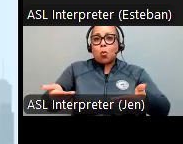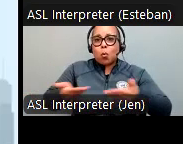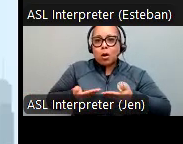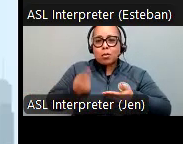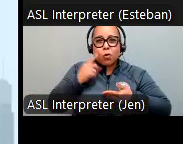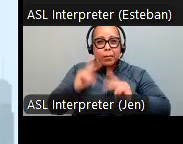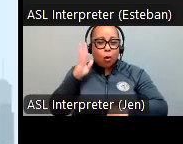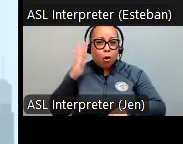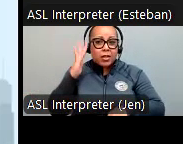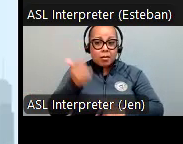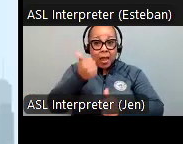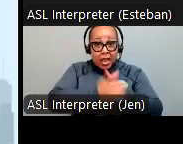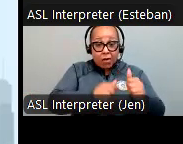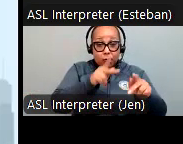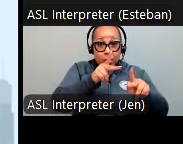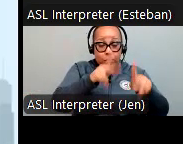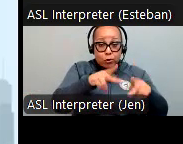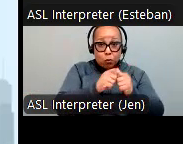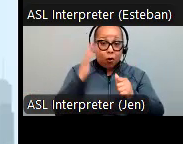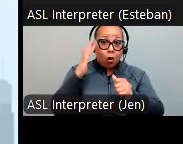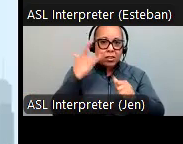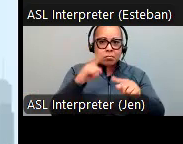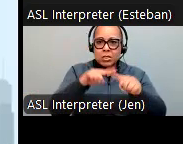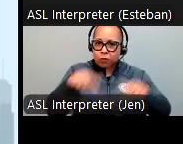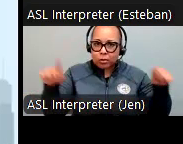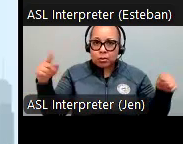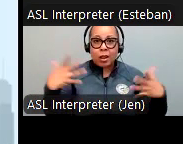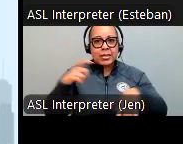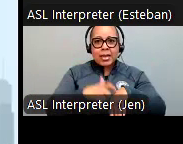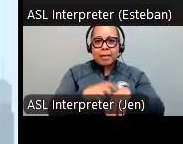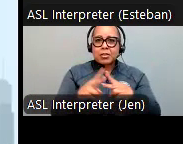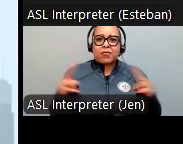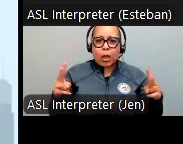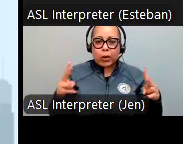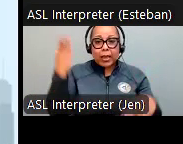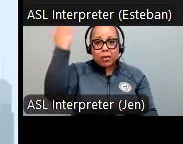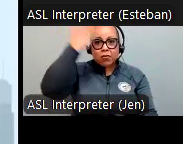Because every person with autism is different, and a lot of times it's a very invisible disability,